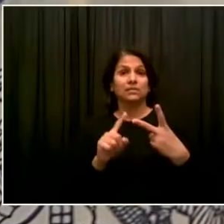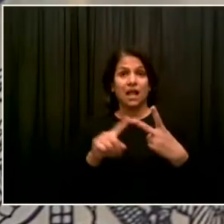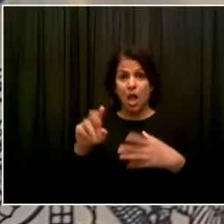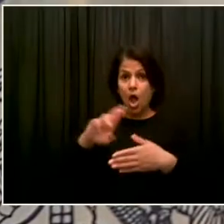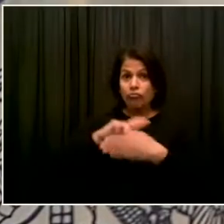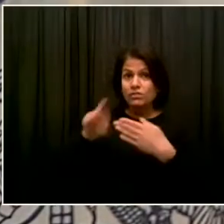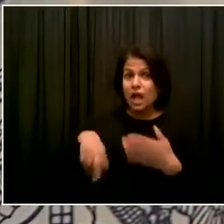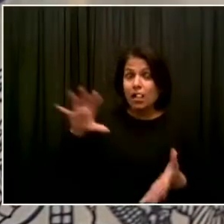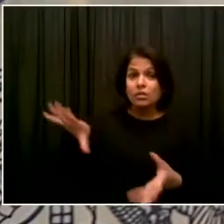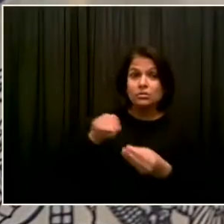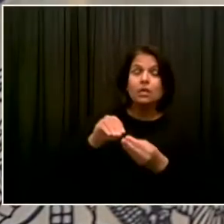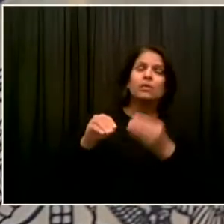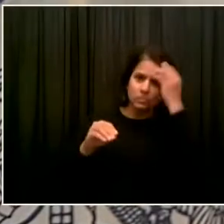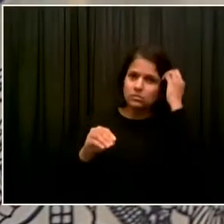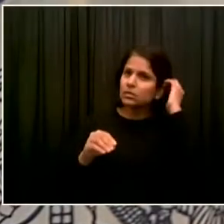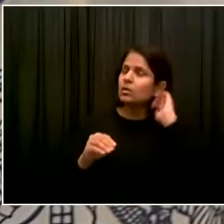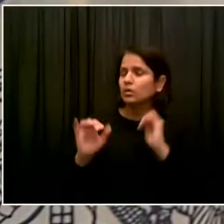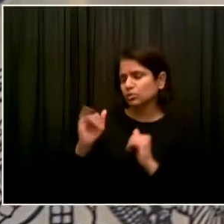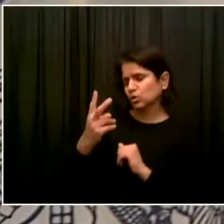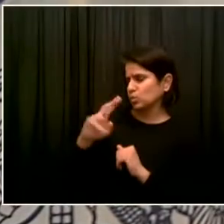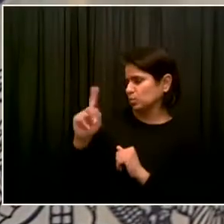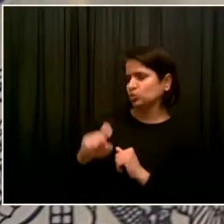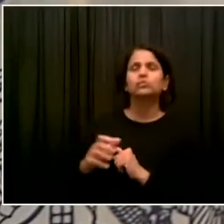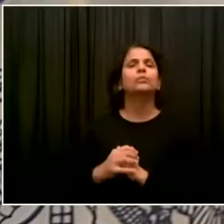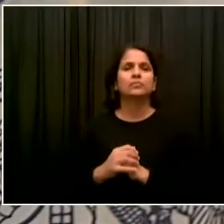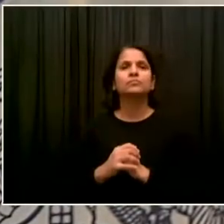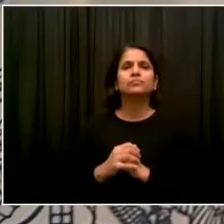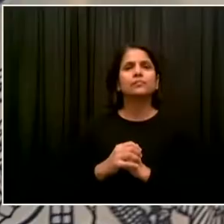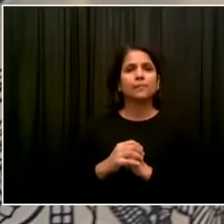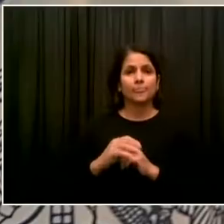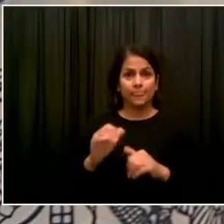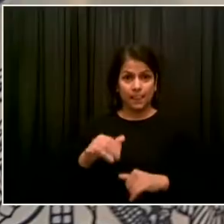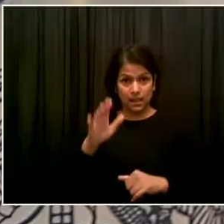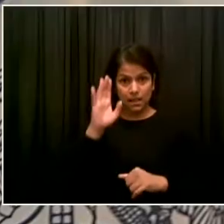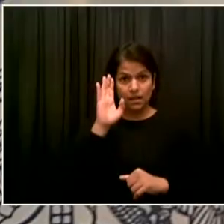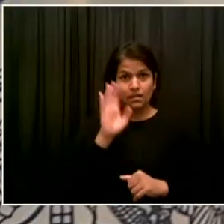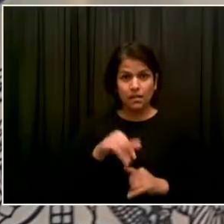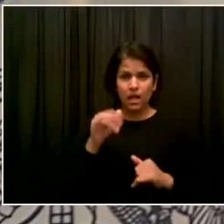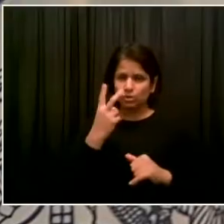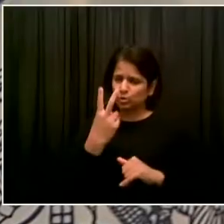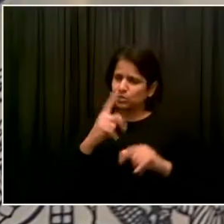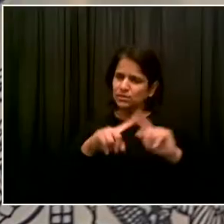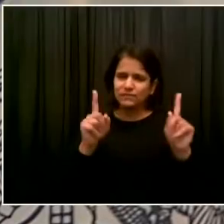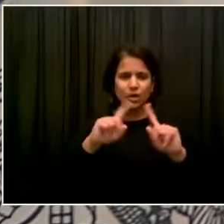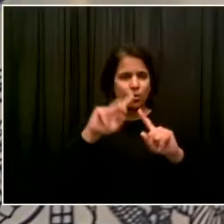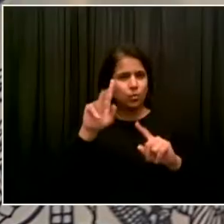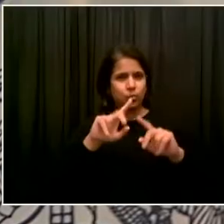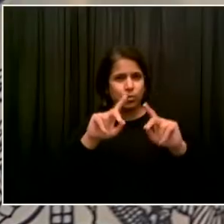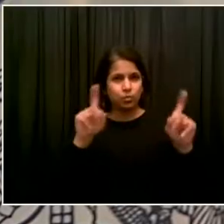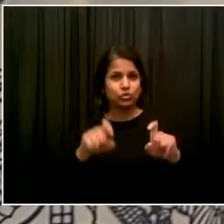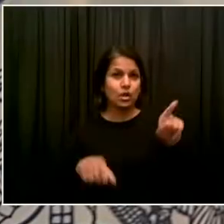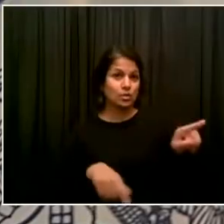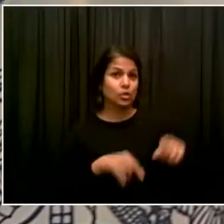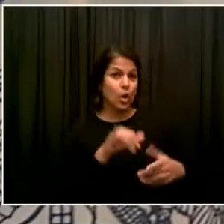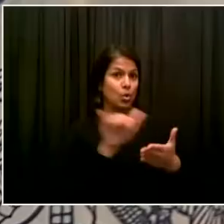ARE GOING TO A SITE AT THE SIASGEDN HOURS THAT THEY WILL GET A QUALITY EXPERIENCE, ON TIME, ET CETERA AND OF COURSE, GETTING THE RESULTS BACK. THE RESULTS